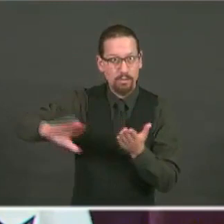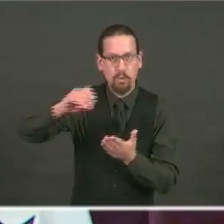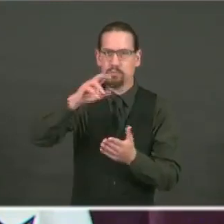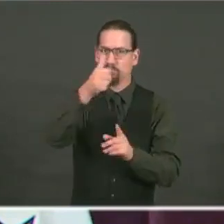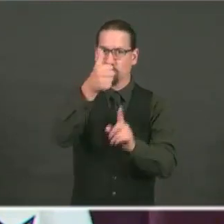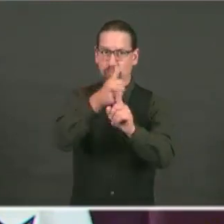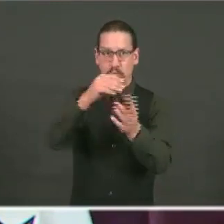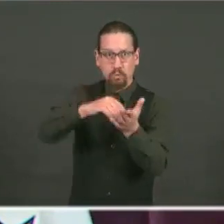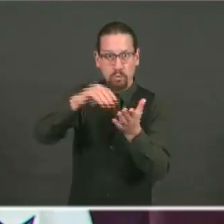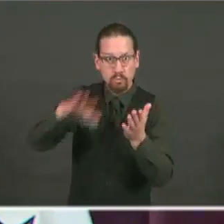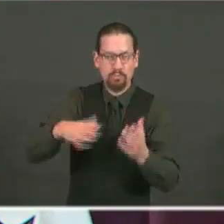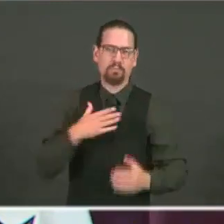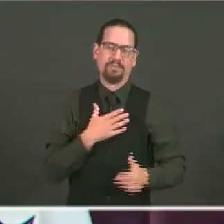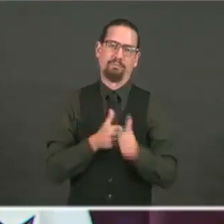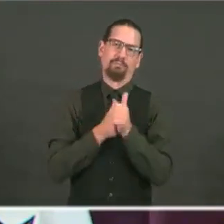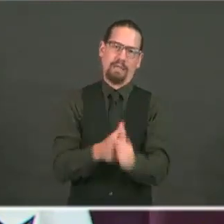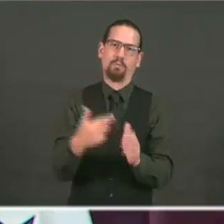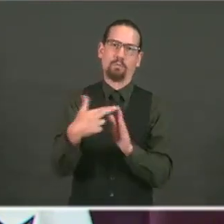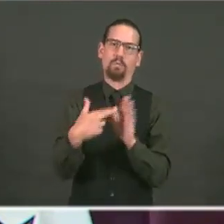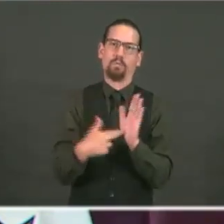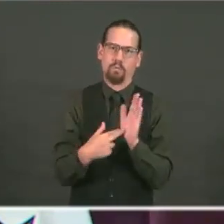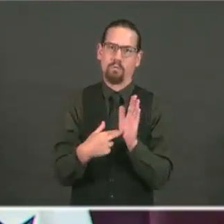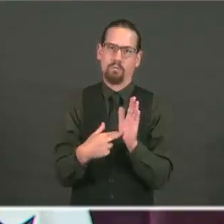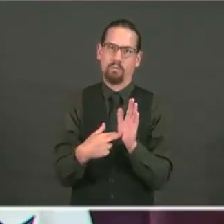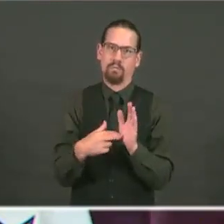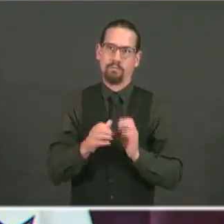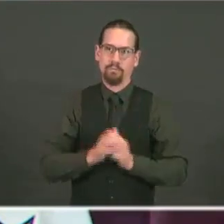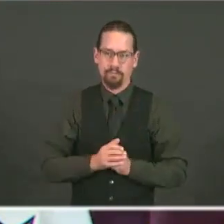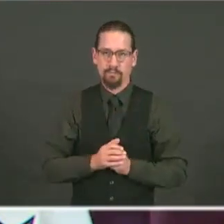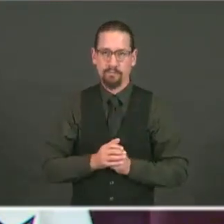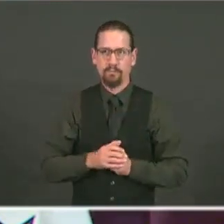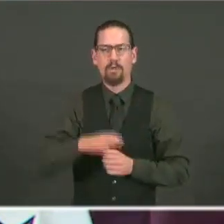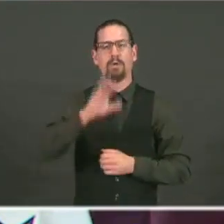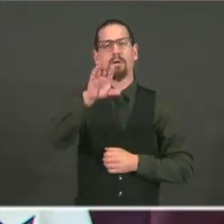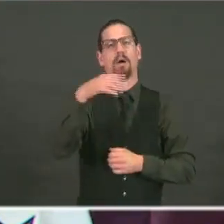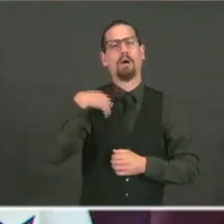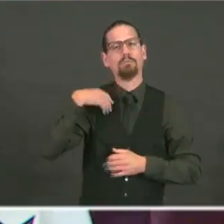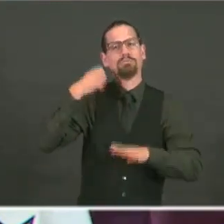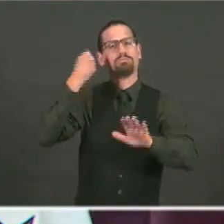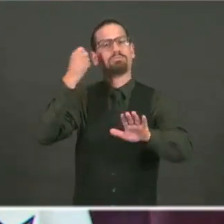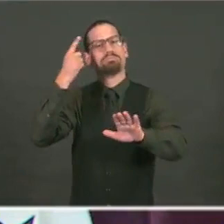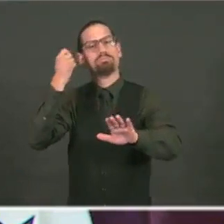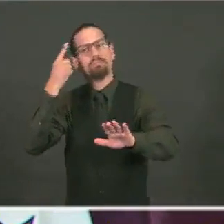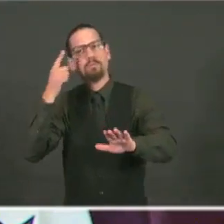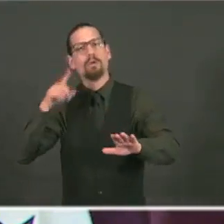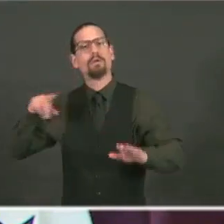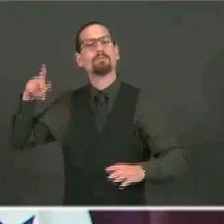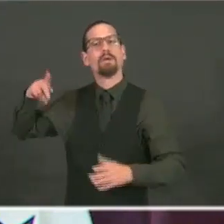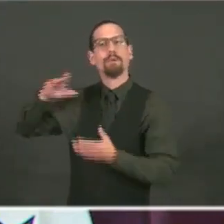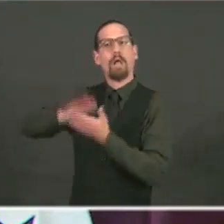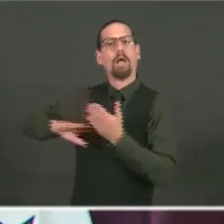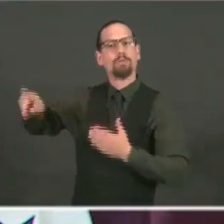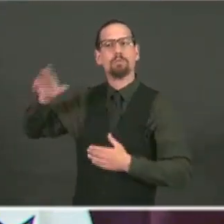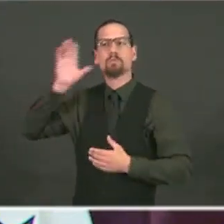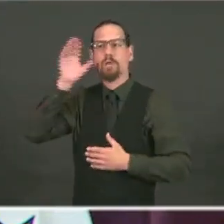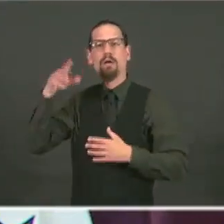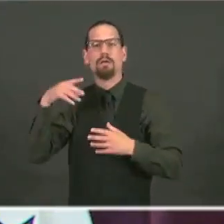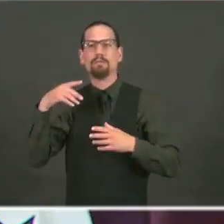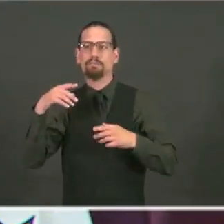PLEASE FOLLOW THE RULES. I UNDERSTAND AT PC THERE WILL BE CONSEQUENCES FOR THE STUDENTS